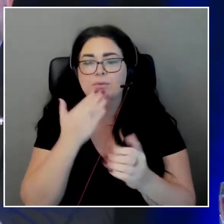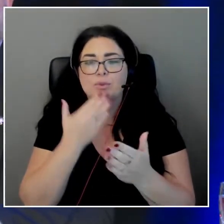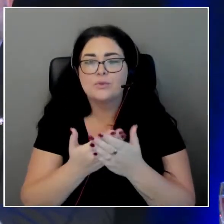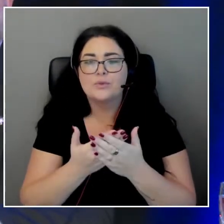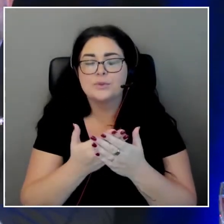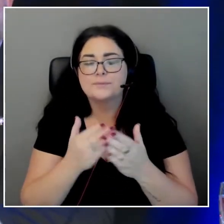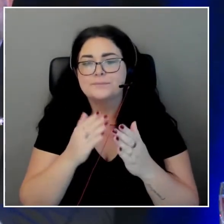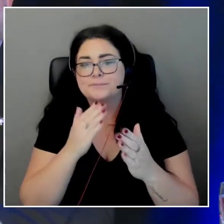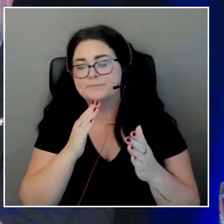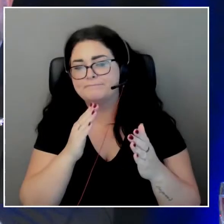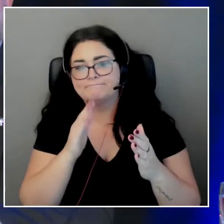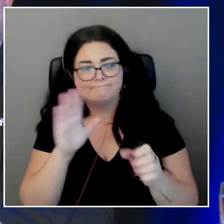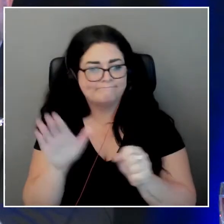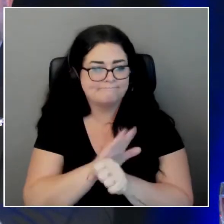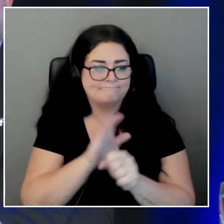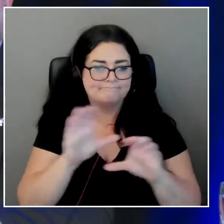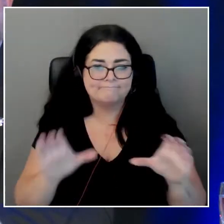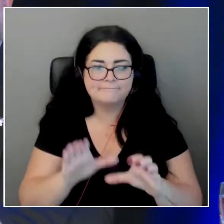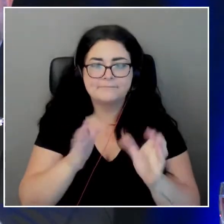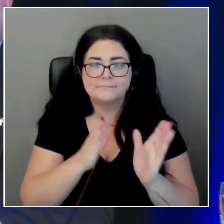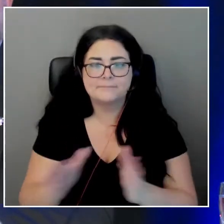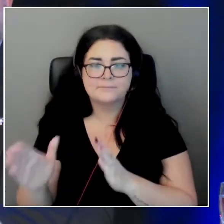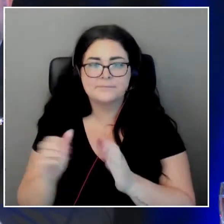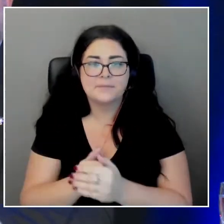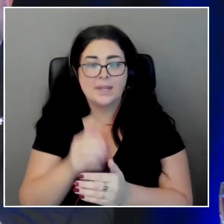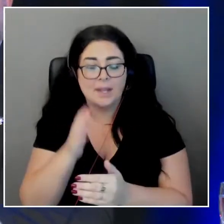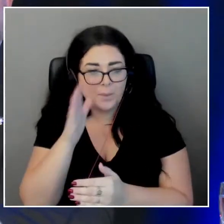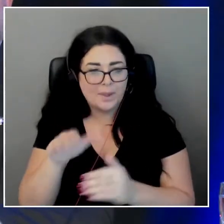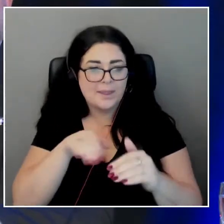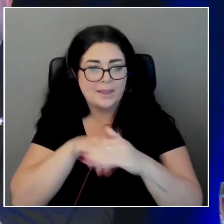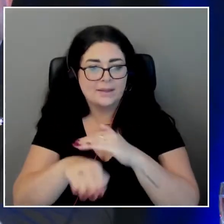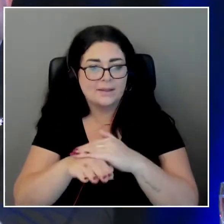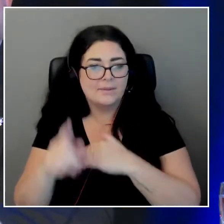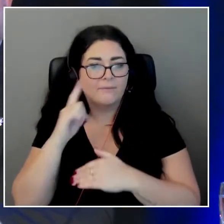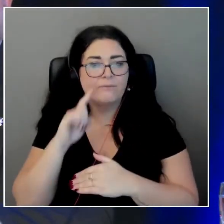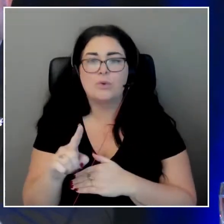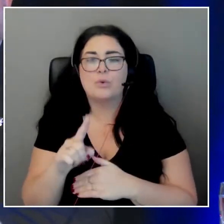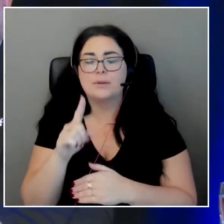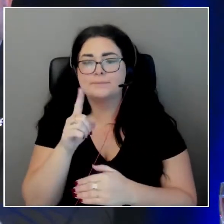We will continue to be successful through the adaptability and resiliency of our team.